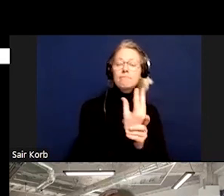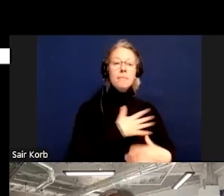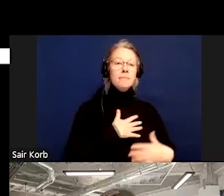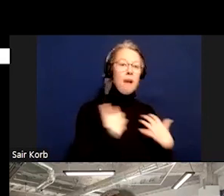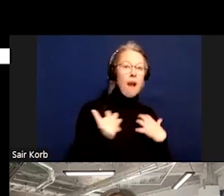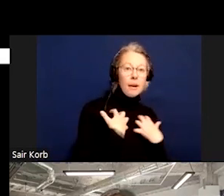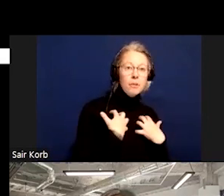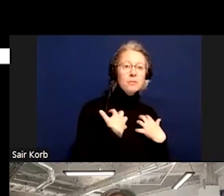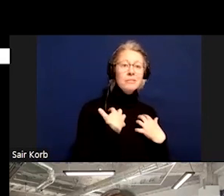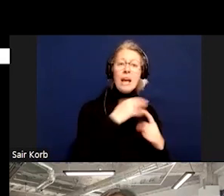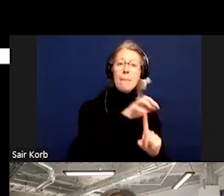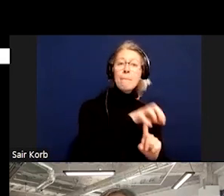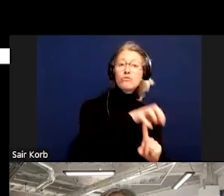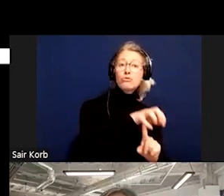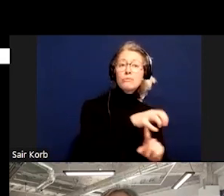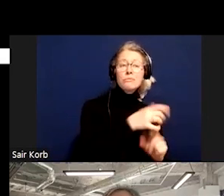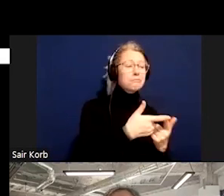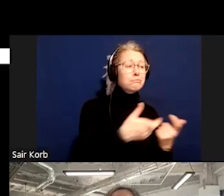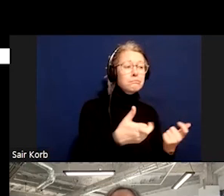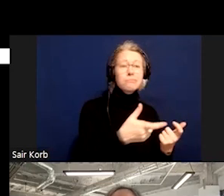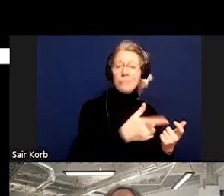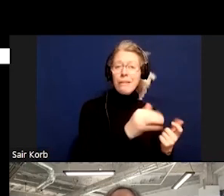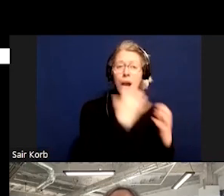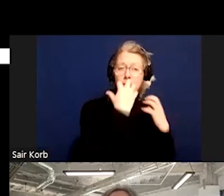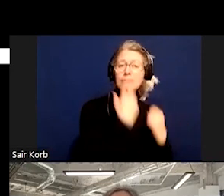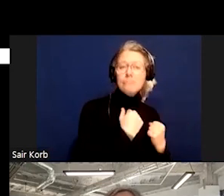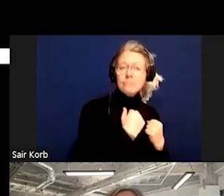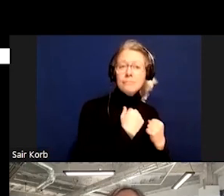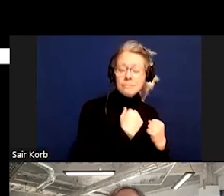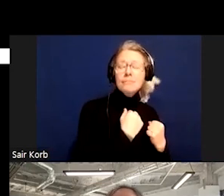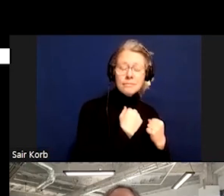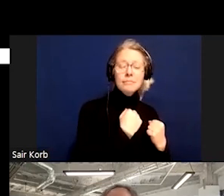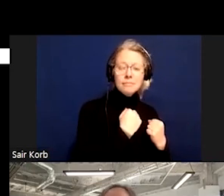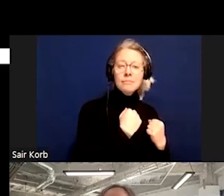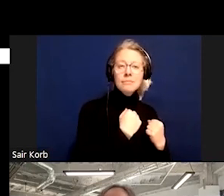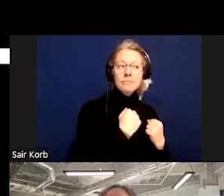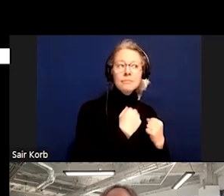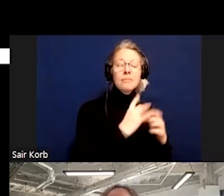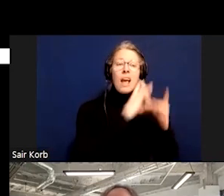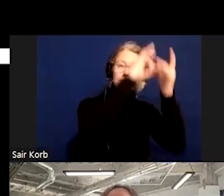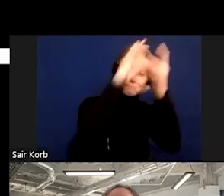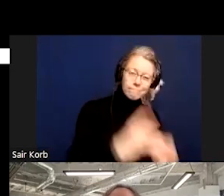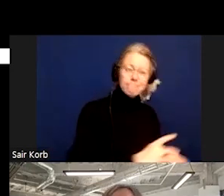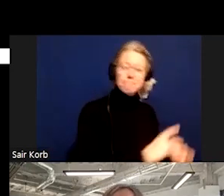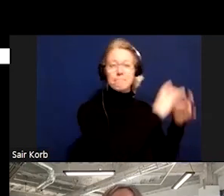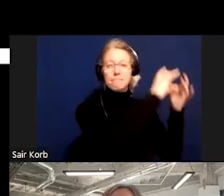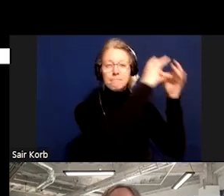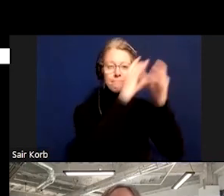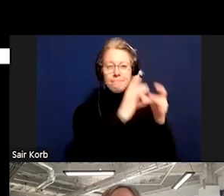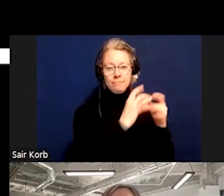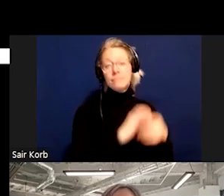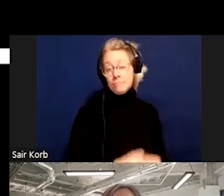to the smaller creatures among us. And that's what that shift for the buffalo has done to